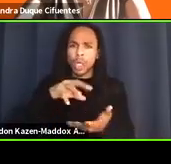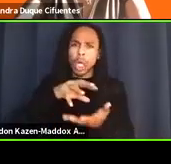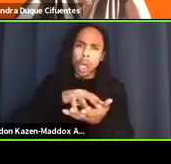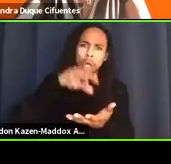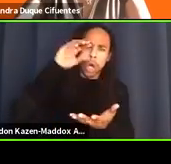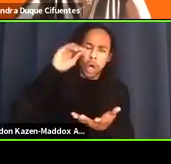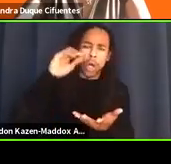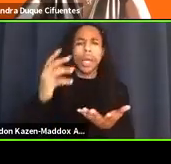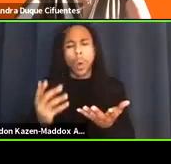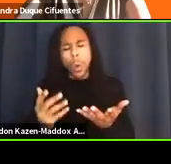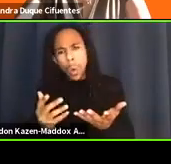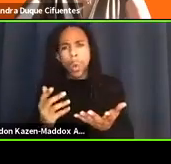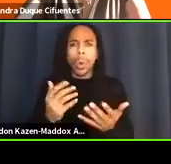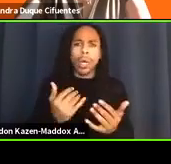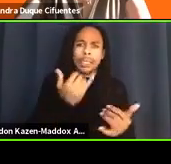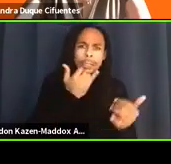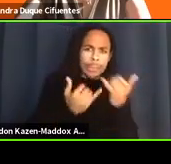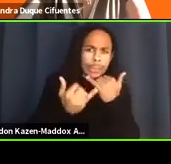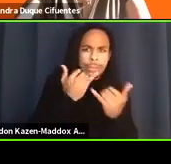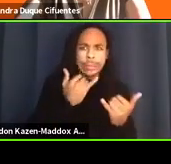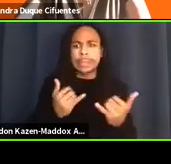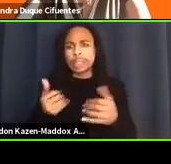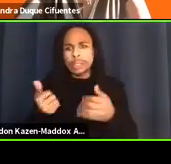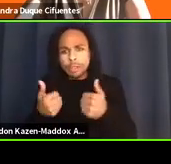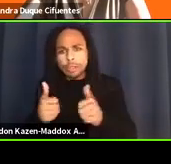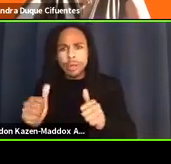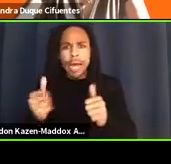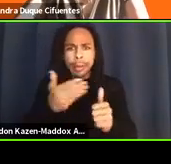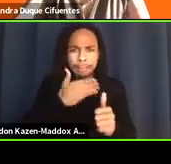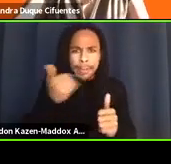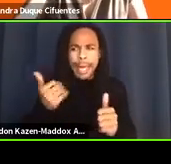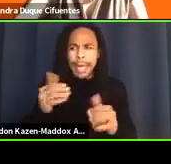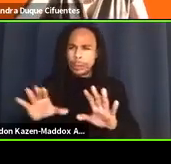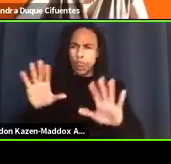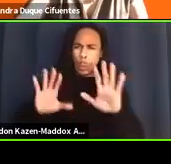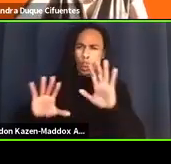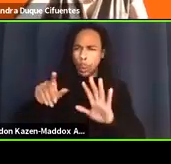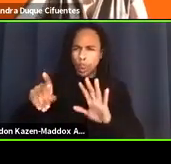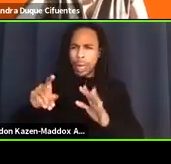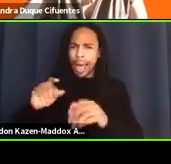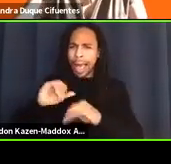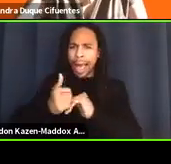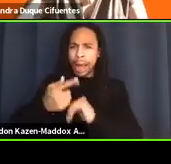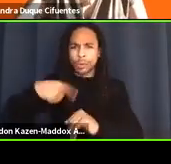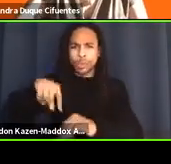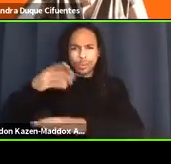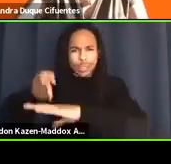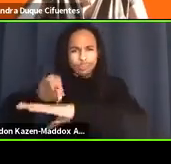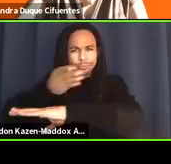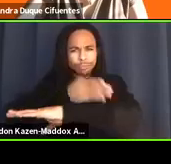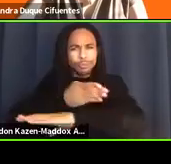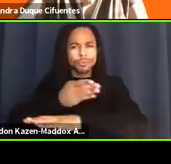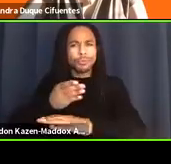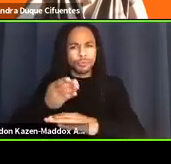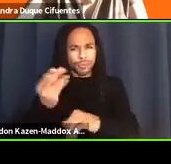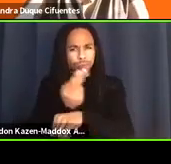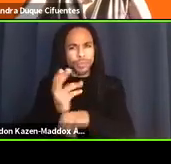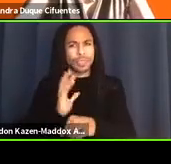the same way they are doing for their students and for me, it is a new discovery and the